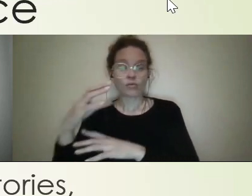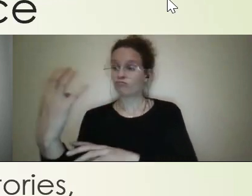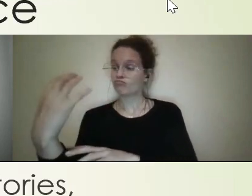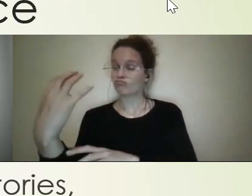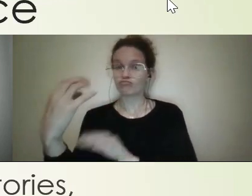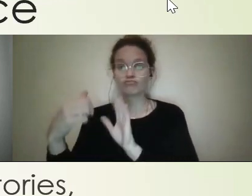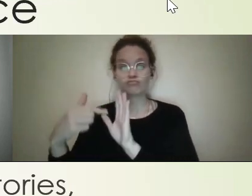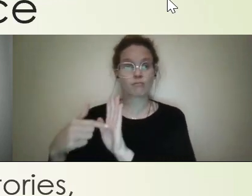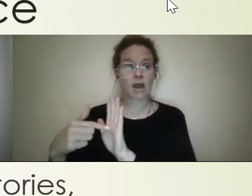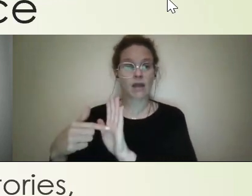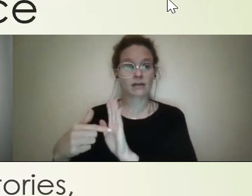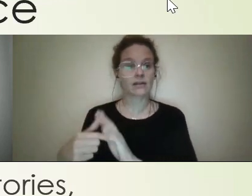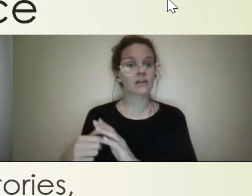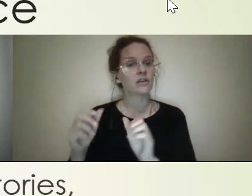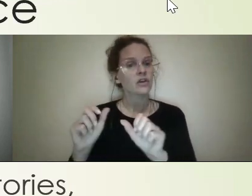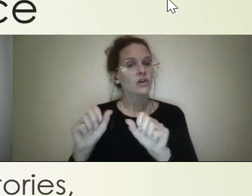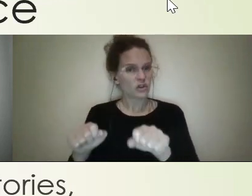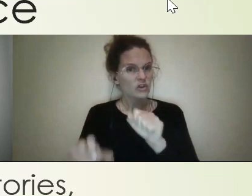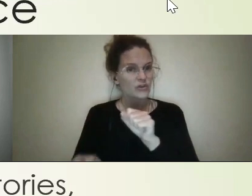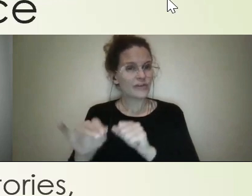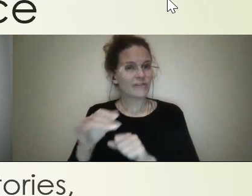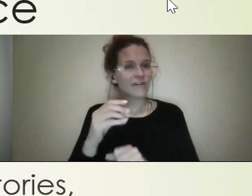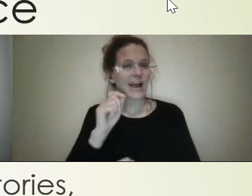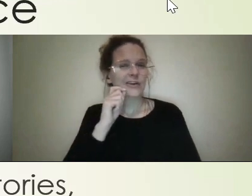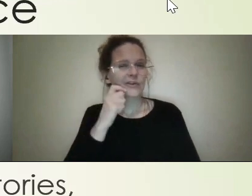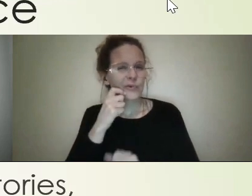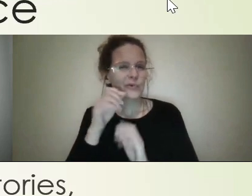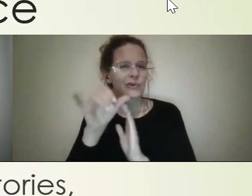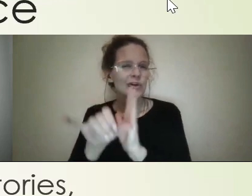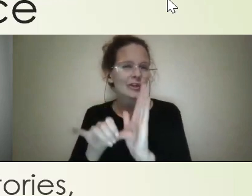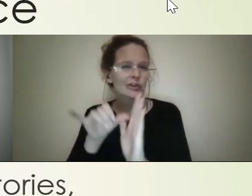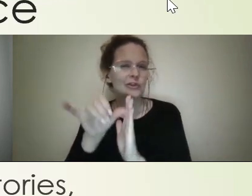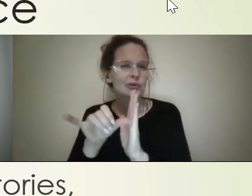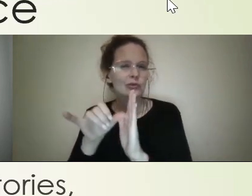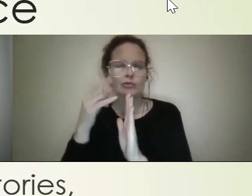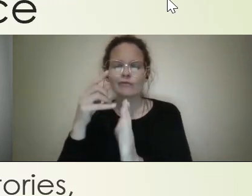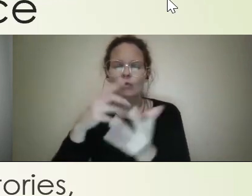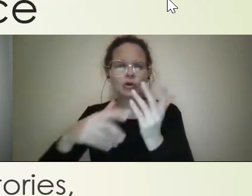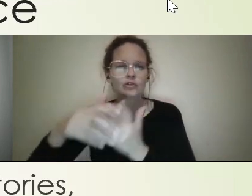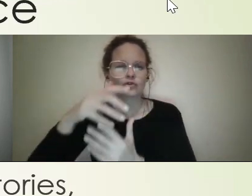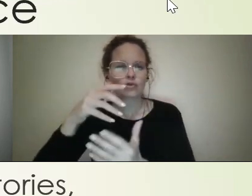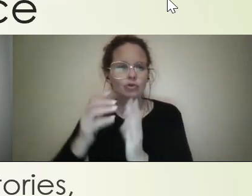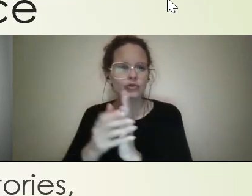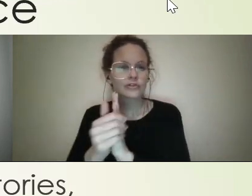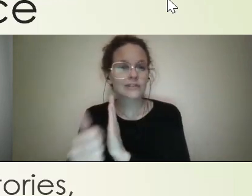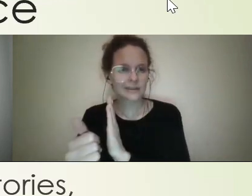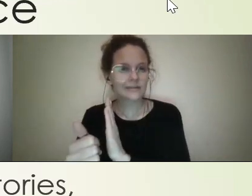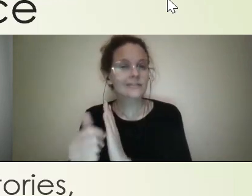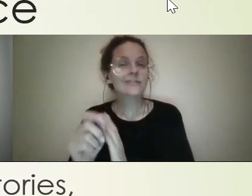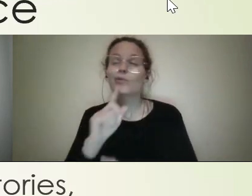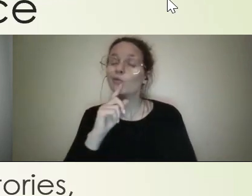can find some really cool YouTube videos on social skills. Those are really neat.